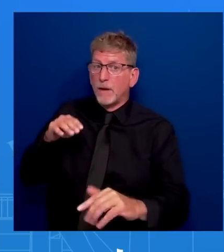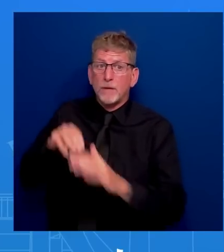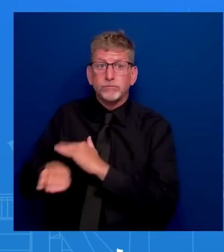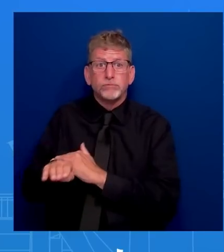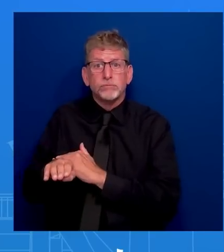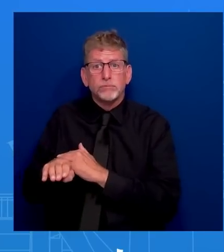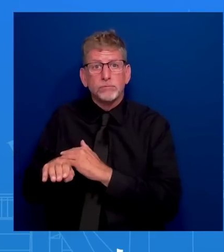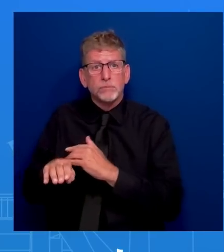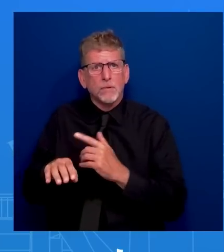Ms. Jean-Pierre: I can tell you this: